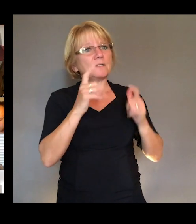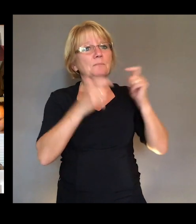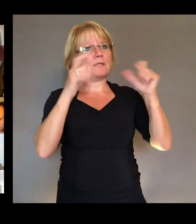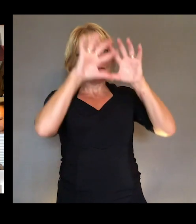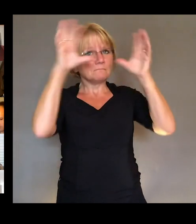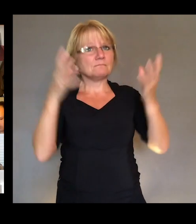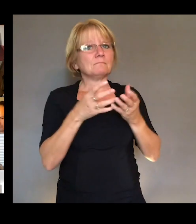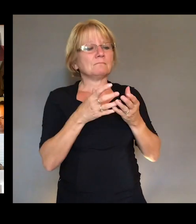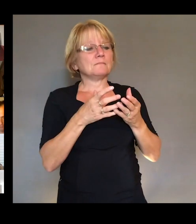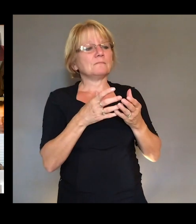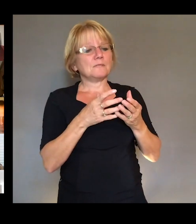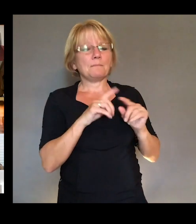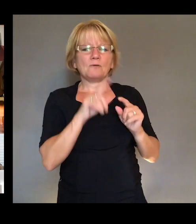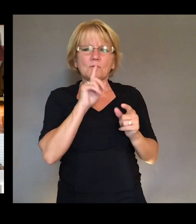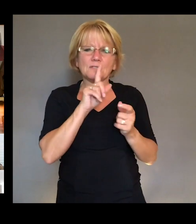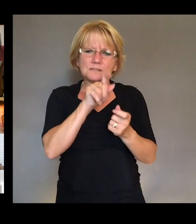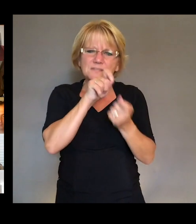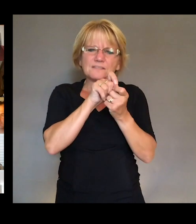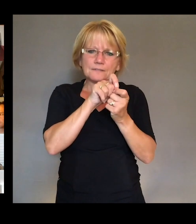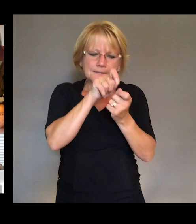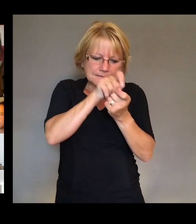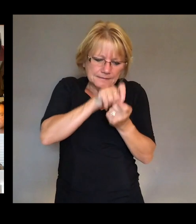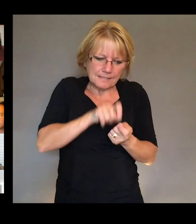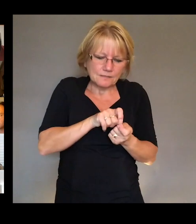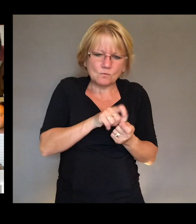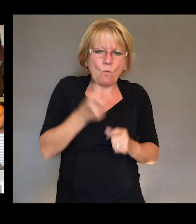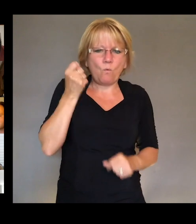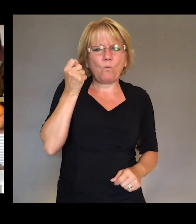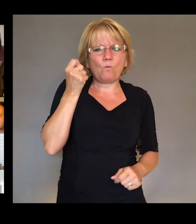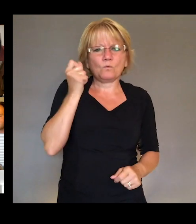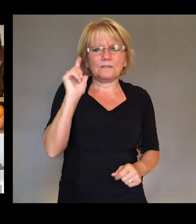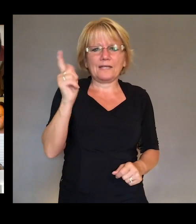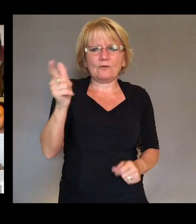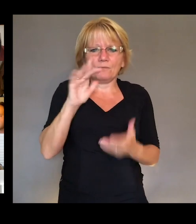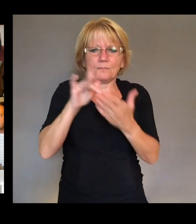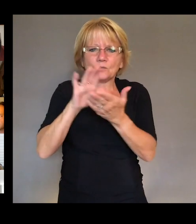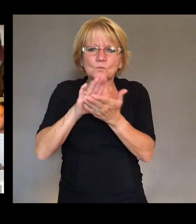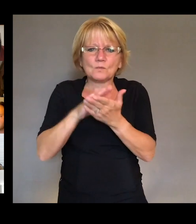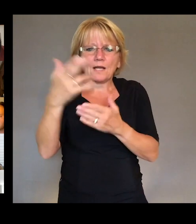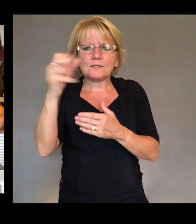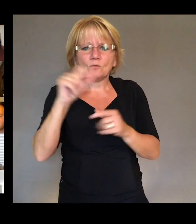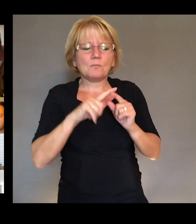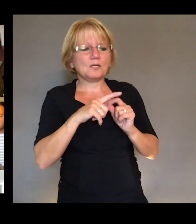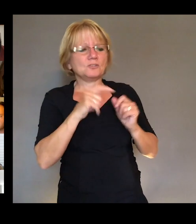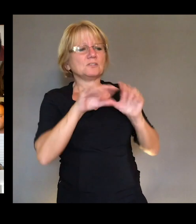they can get it later when they're in middle high school. But if we wanna just teach them